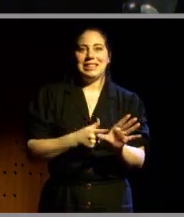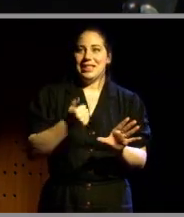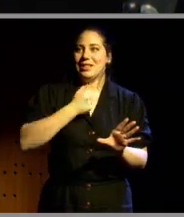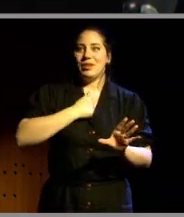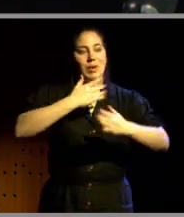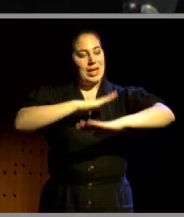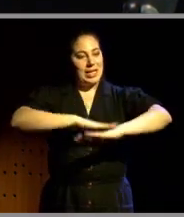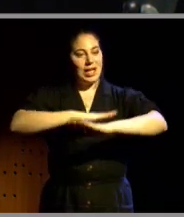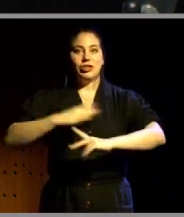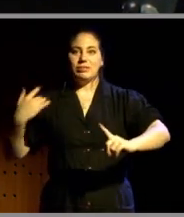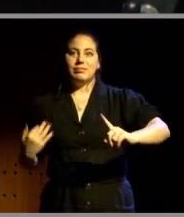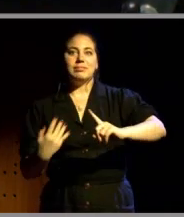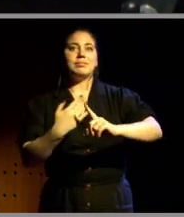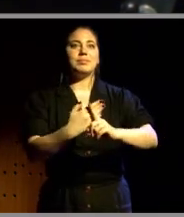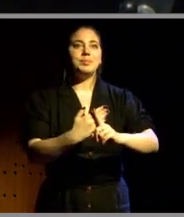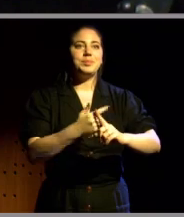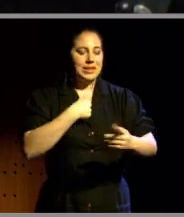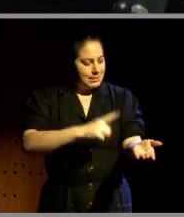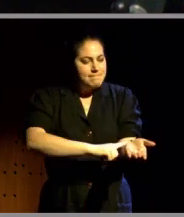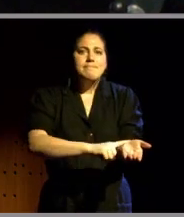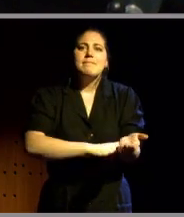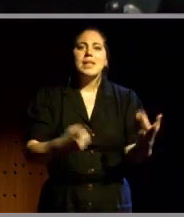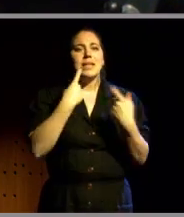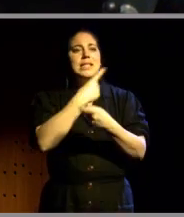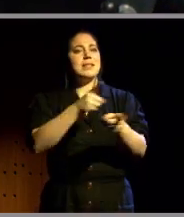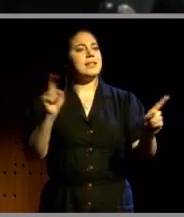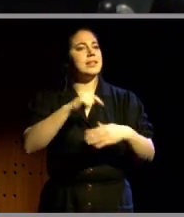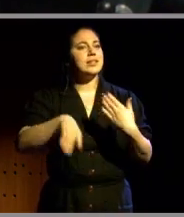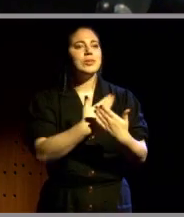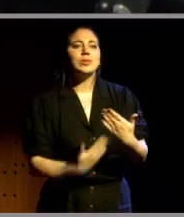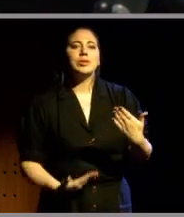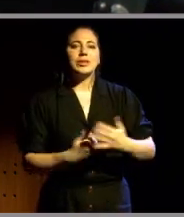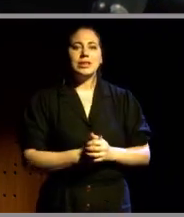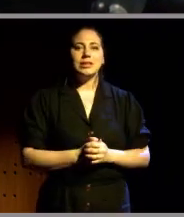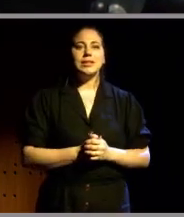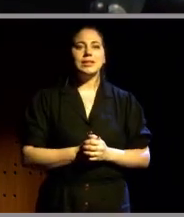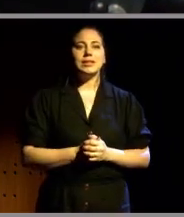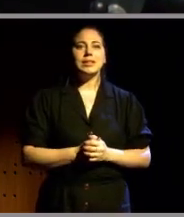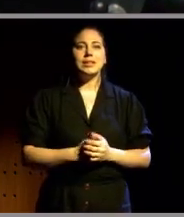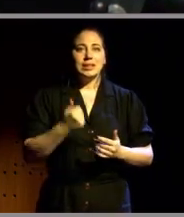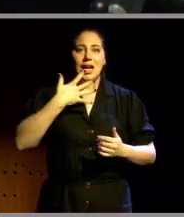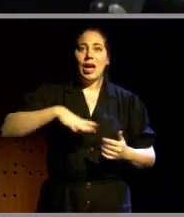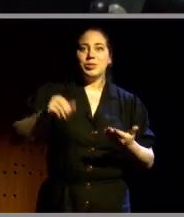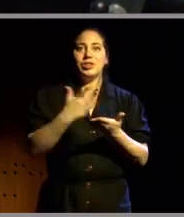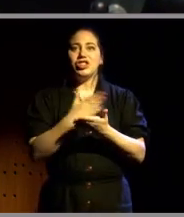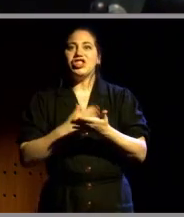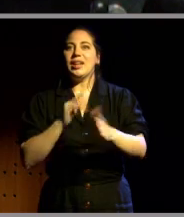storytelling is in my blood. I'm driven by the desire to share the rich tapestry of First Nations stories